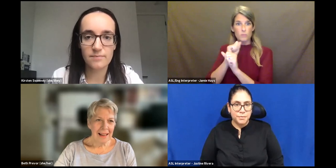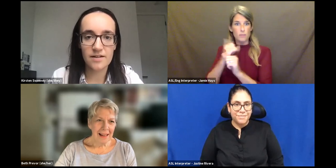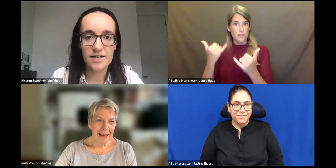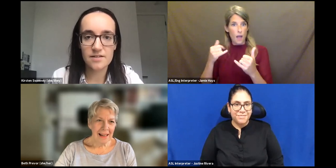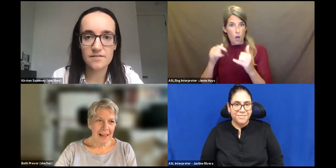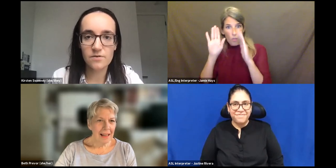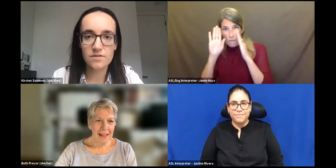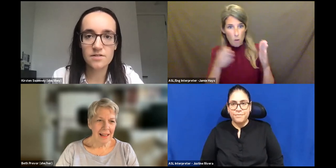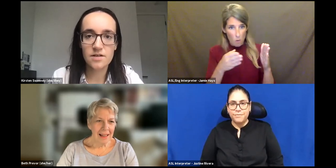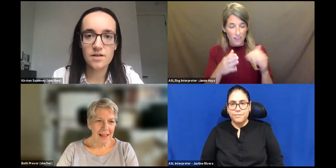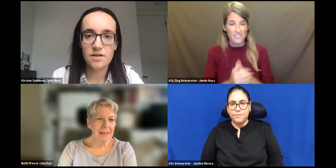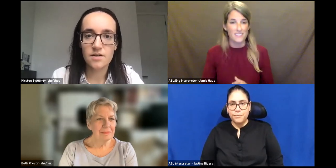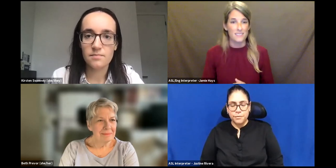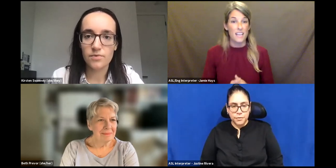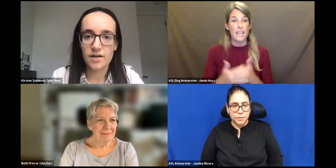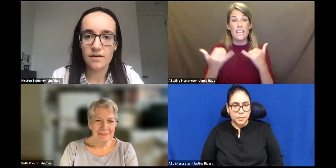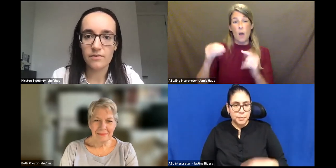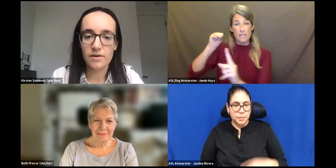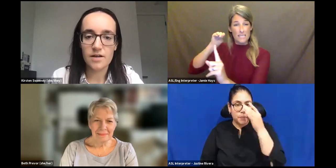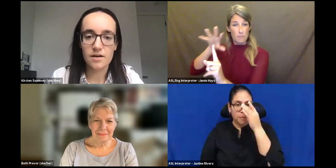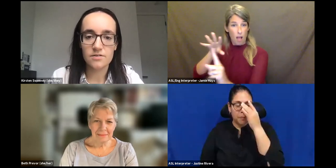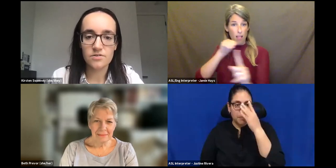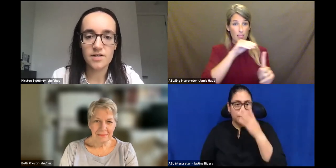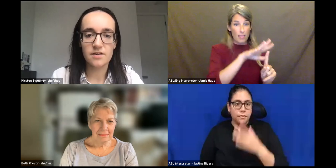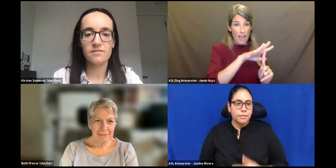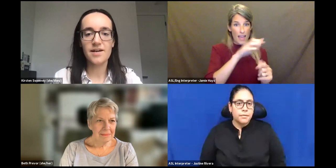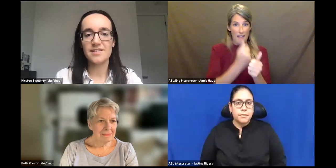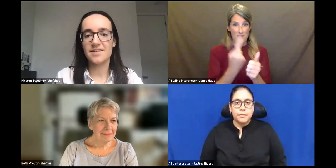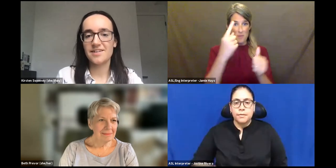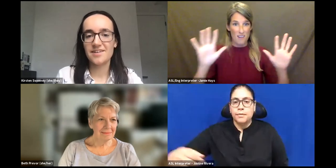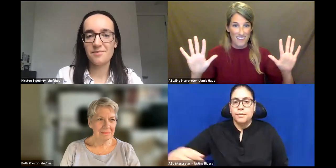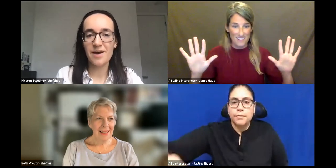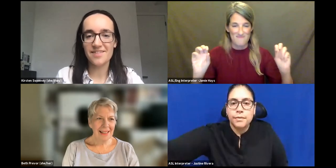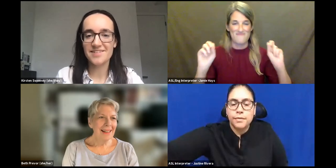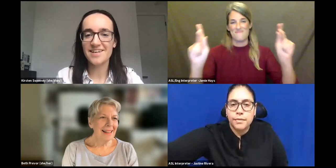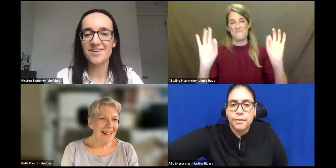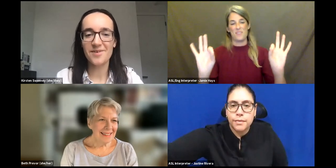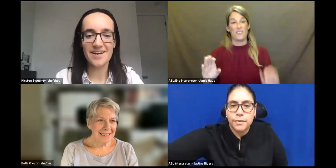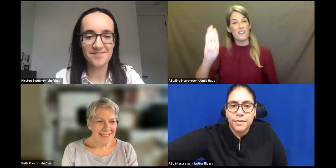spotlight these folks, bring everybody on screen. All right. Beth, take it away.